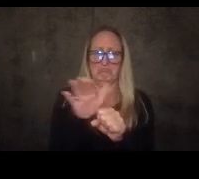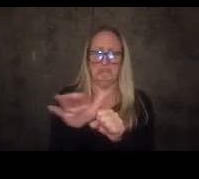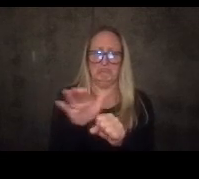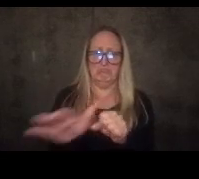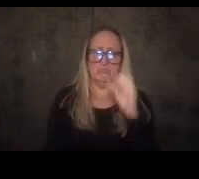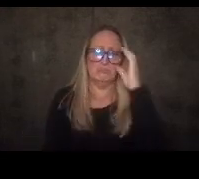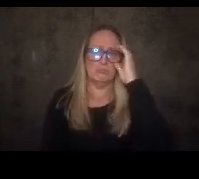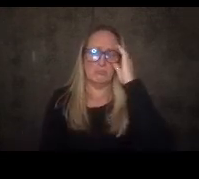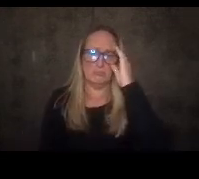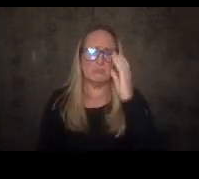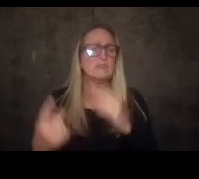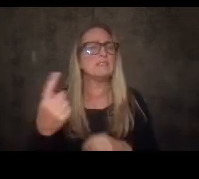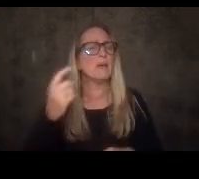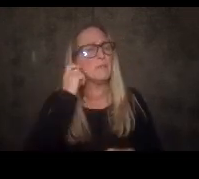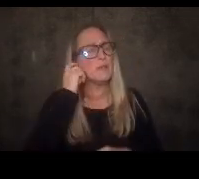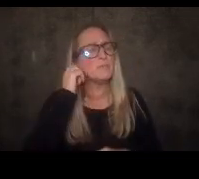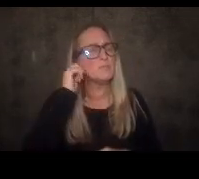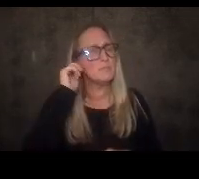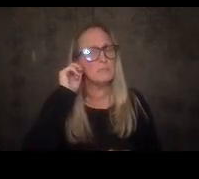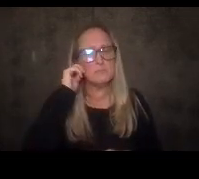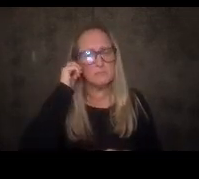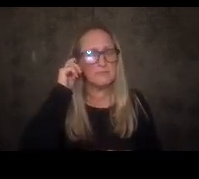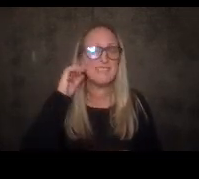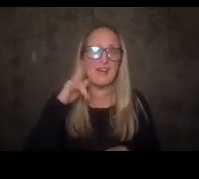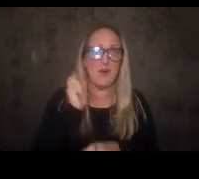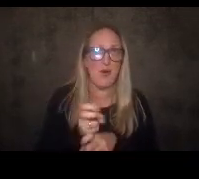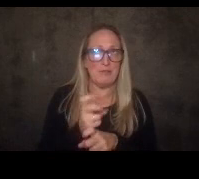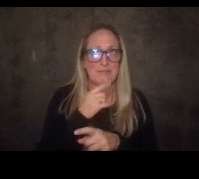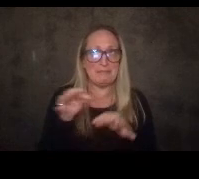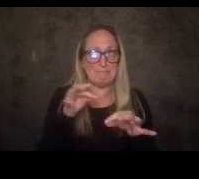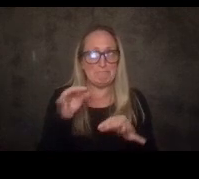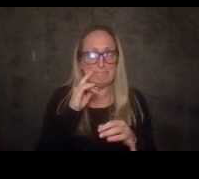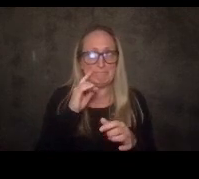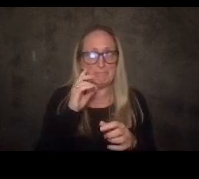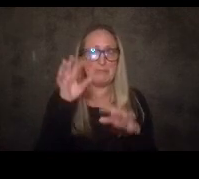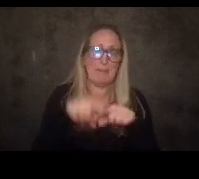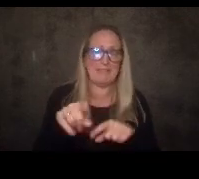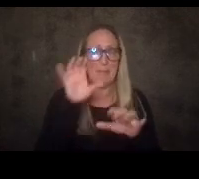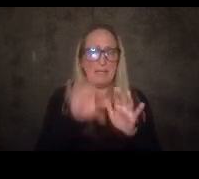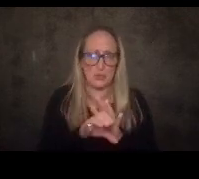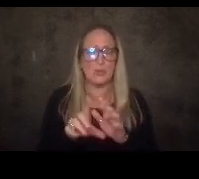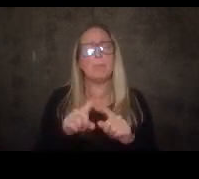Just something that it's it's kinda hard. It really just depends on the picture I would say, but I would say one to two